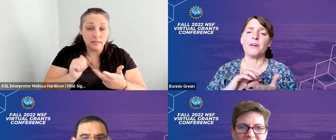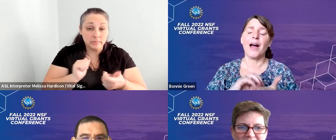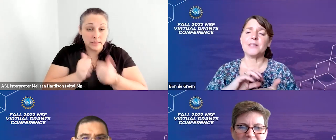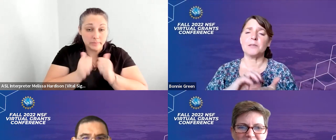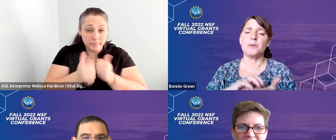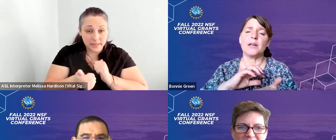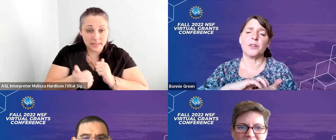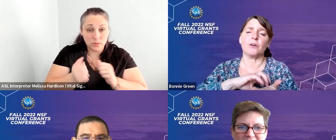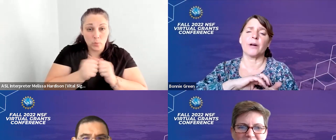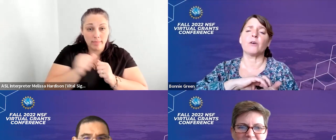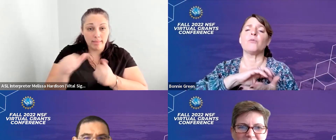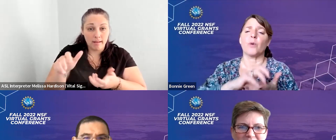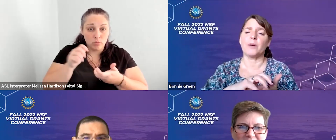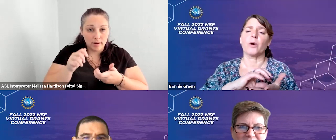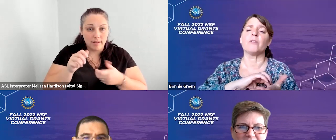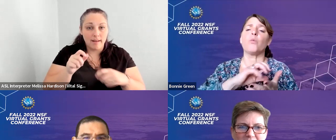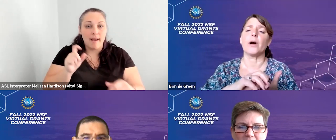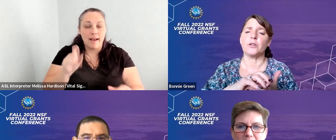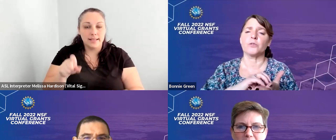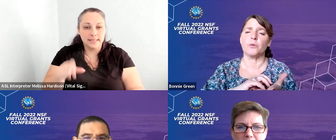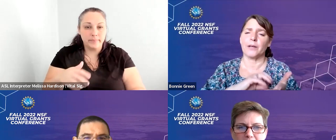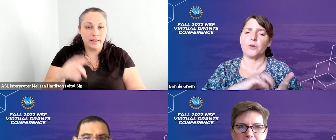and there has to be a theoretical framework of what you're doing.